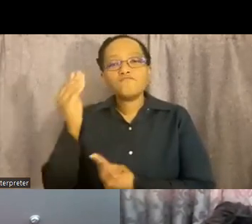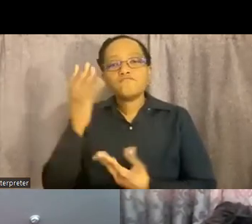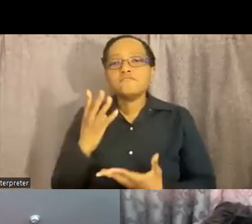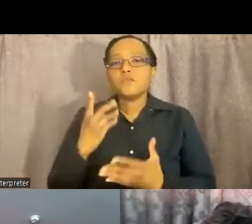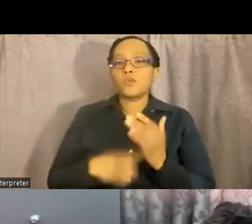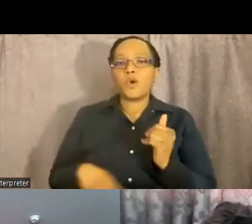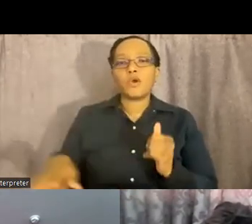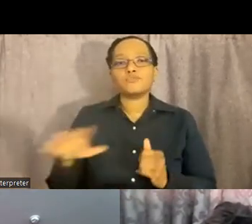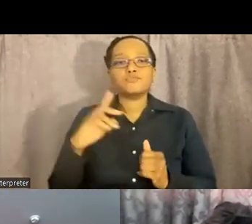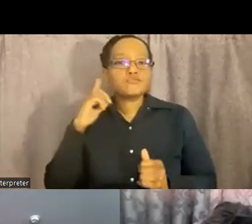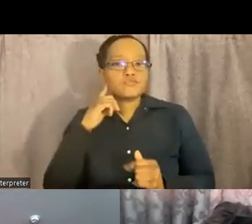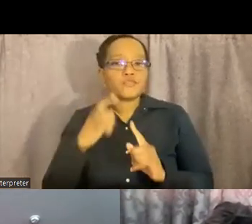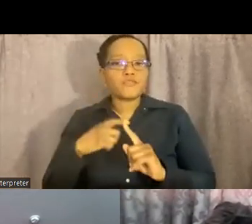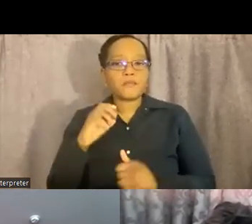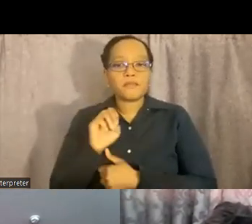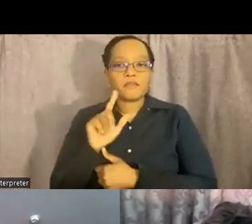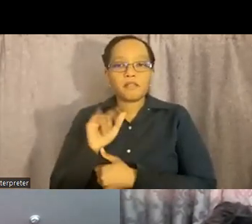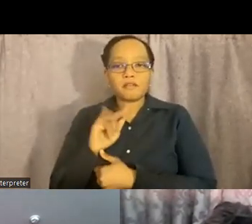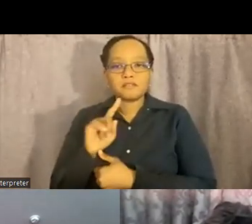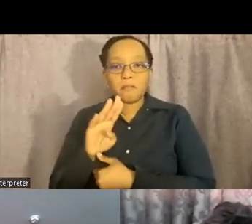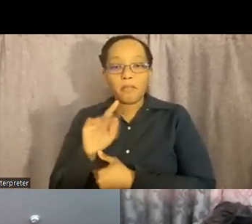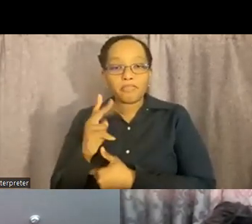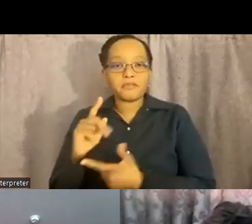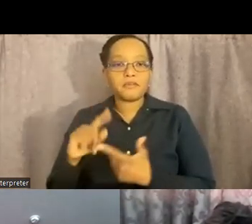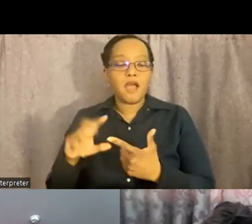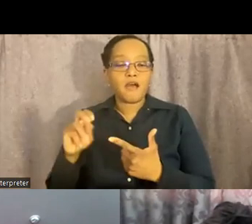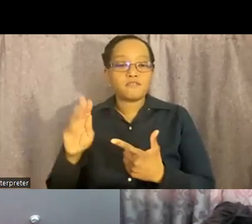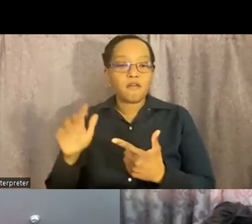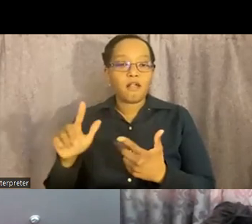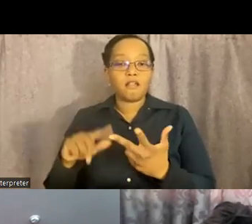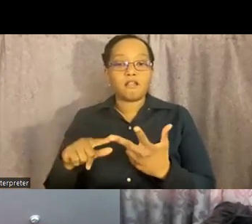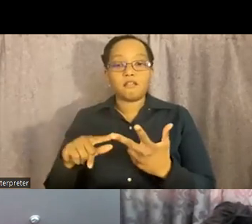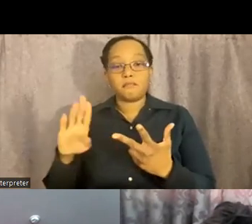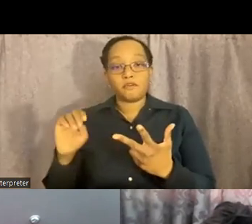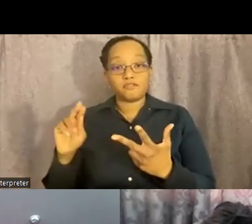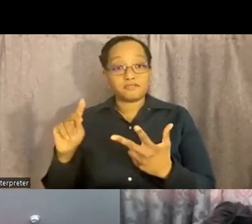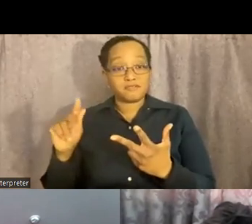Avonelle or Berta, or if any of the three of you want to make another comment.